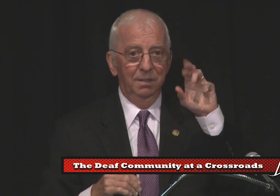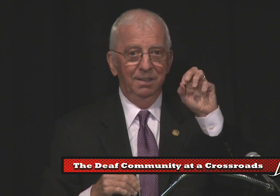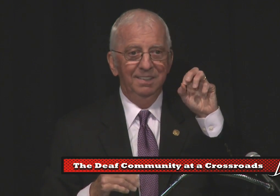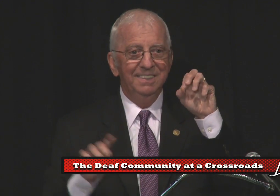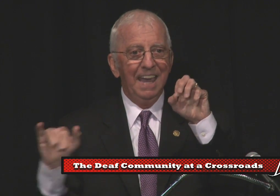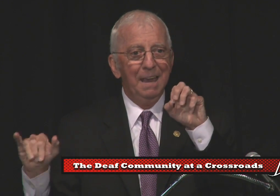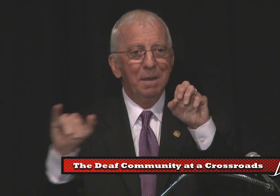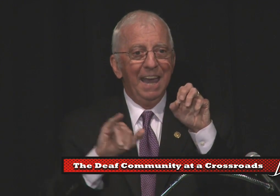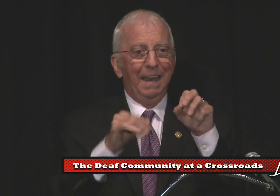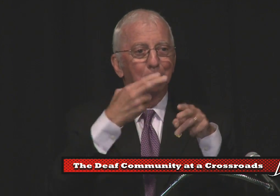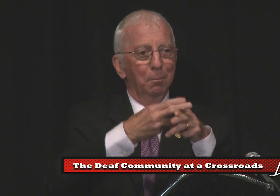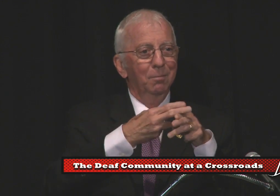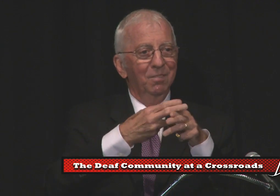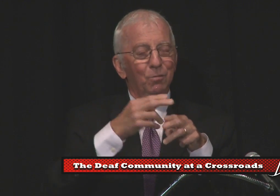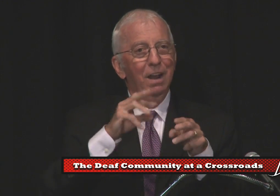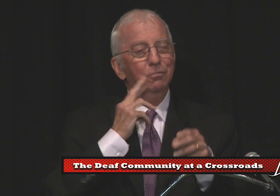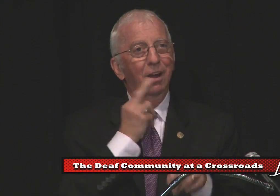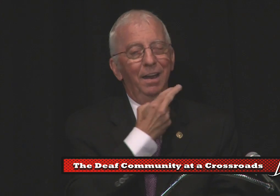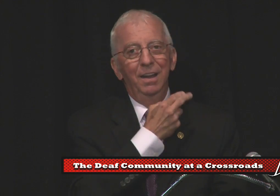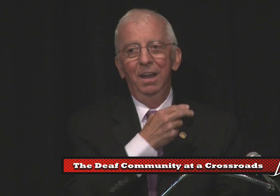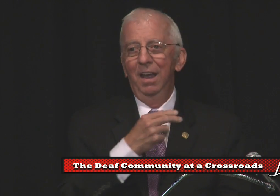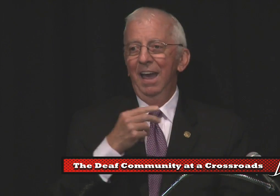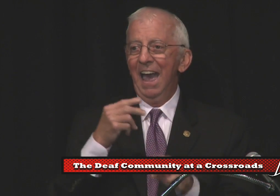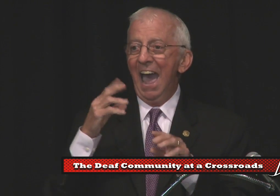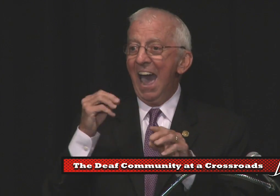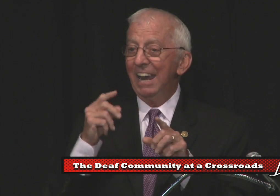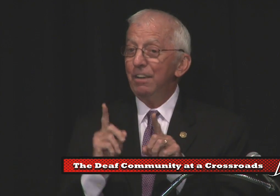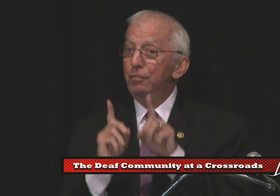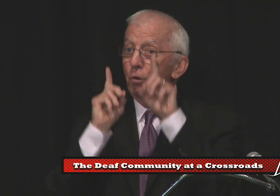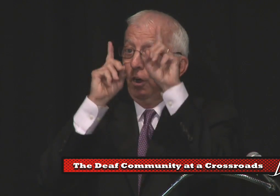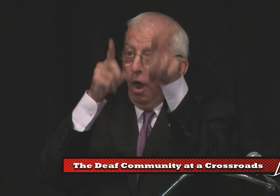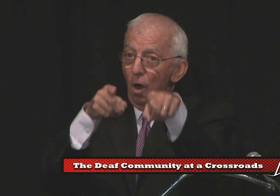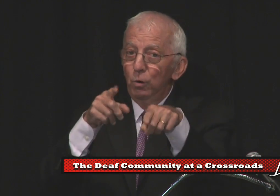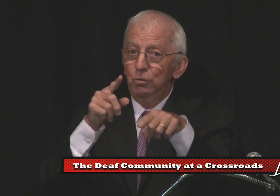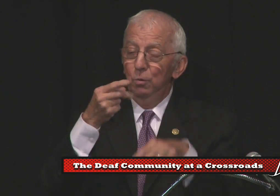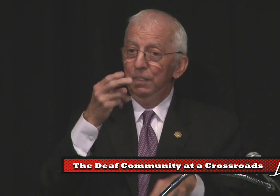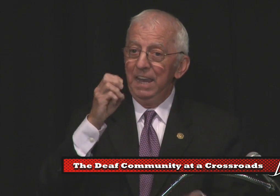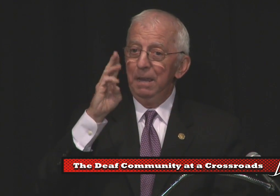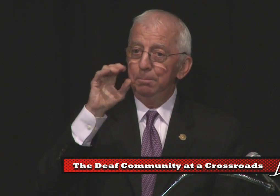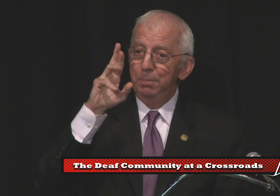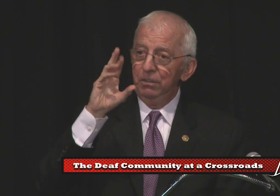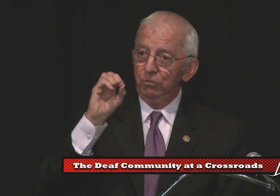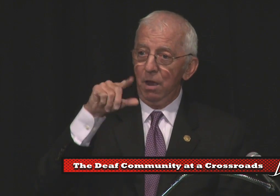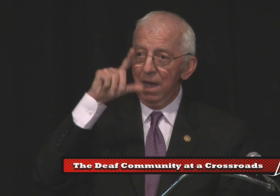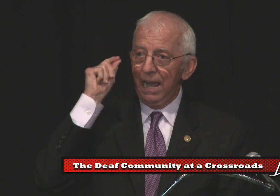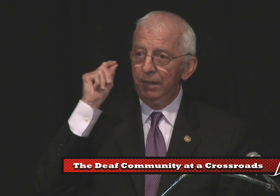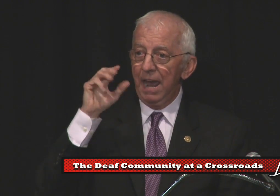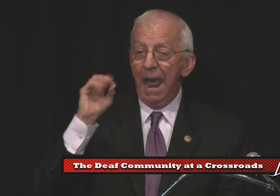Same name, restaurant. And if you go to The Bistro at Gallaudet,